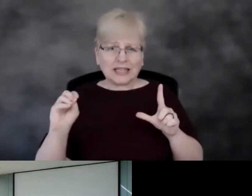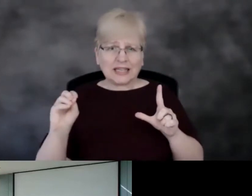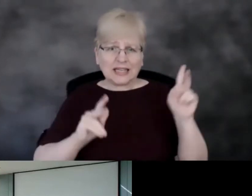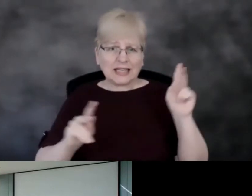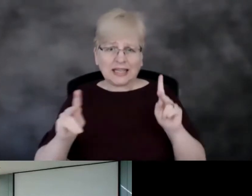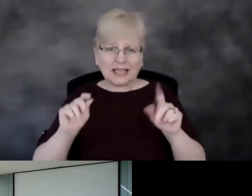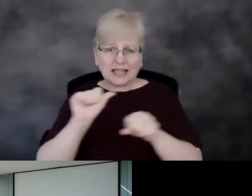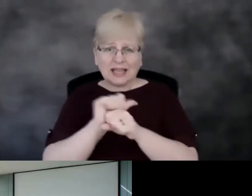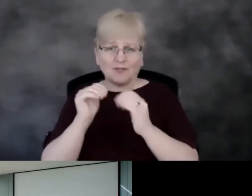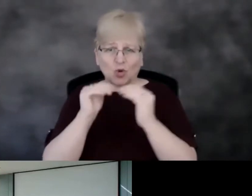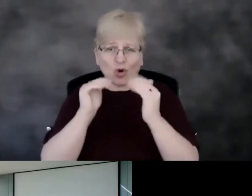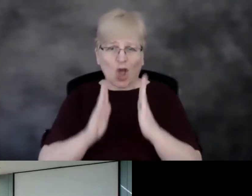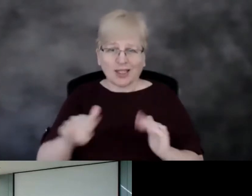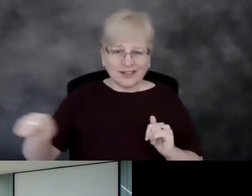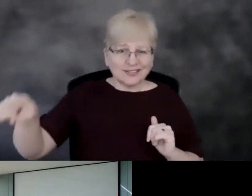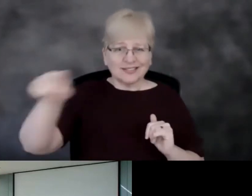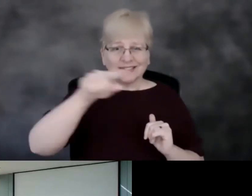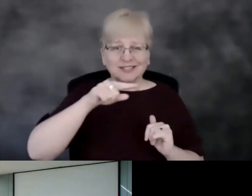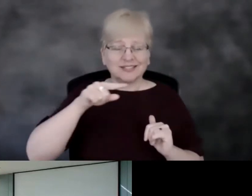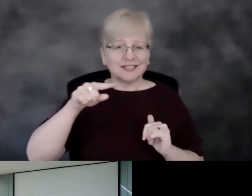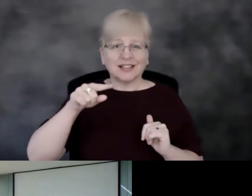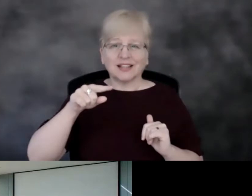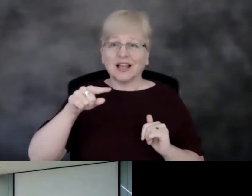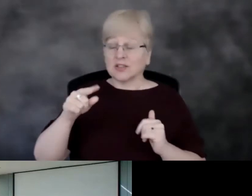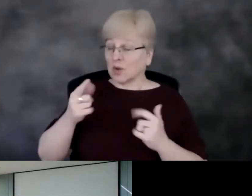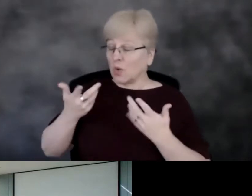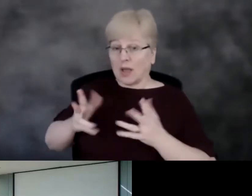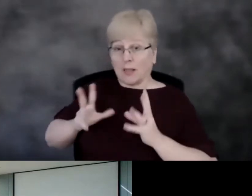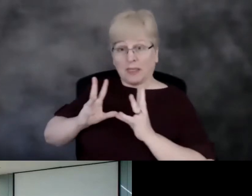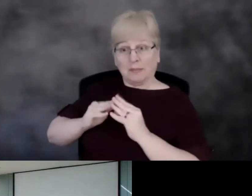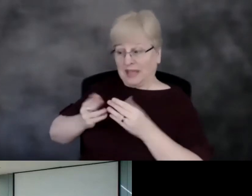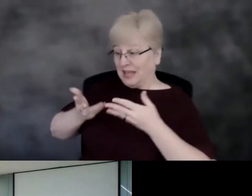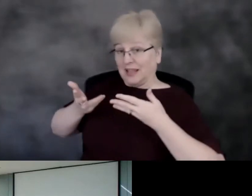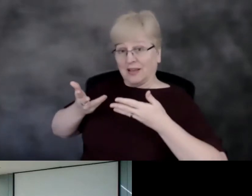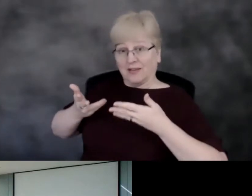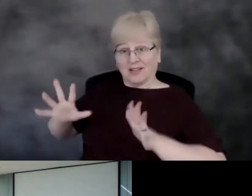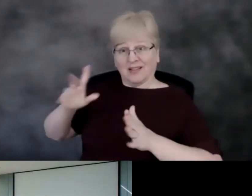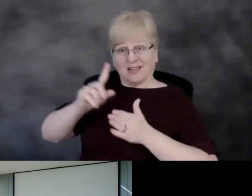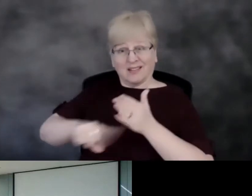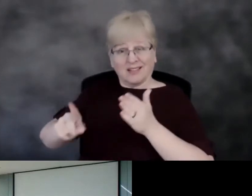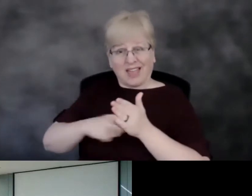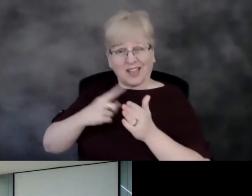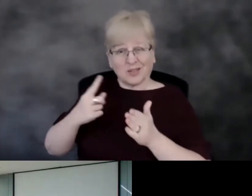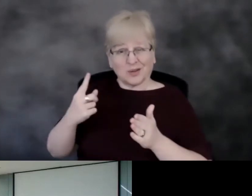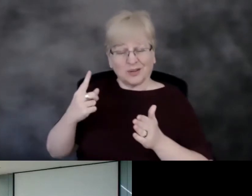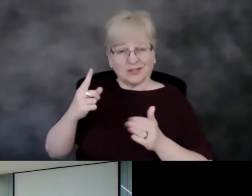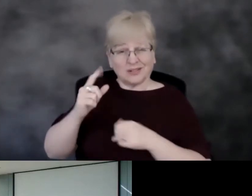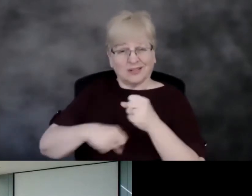16:08:59 who long after the annual meeting was canceled in 2020, we invited in September